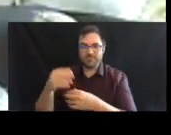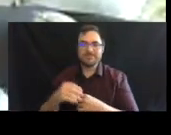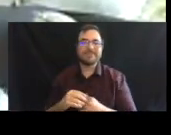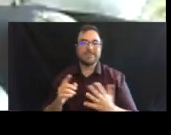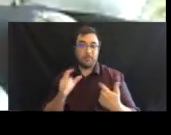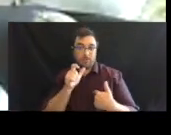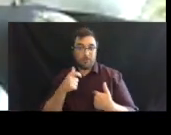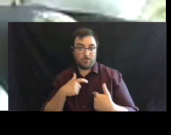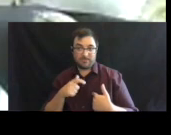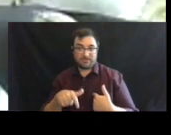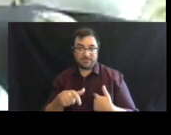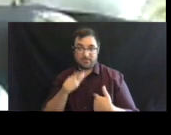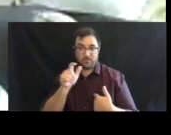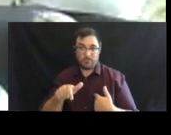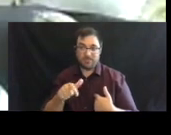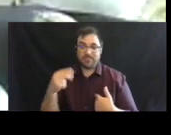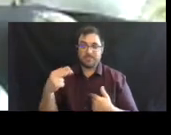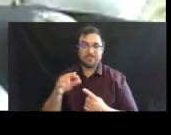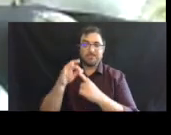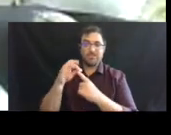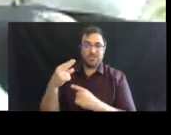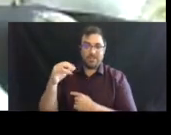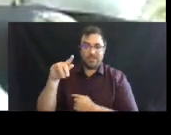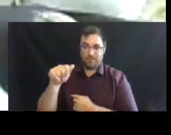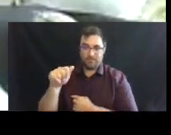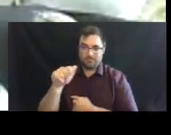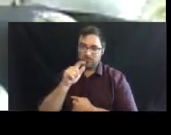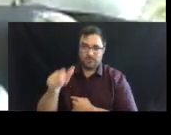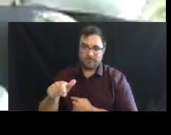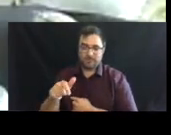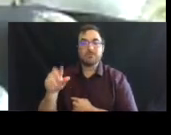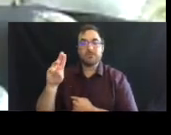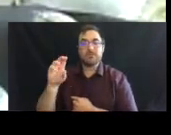Wisconsin need a special HIPPA agreement because the Wisconsin Sound Beginnings is